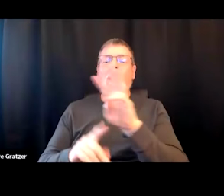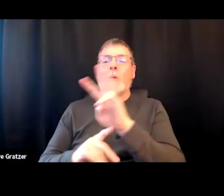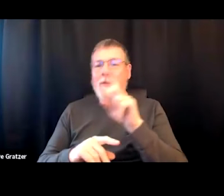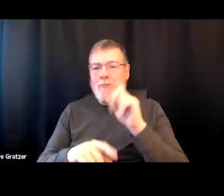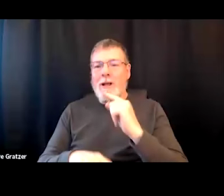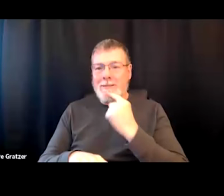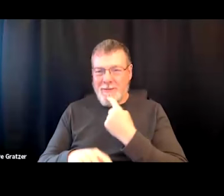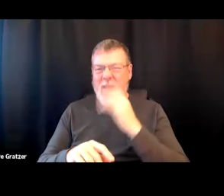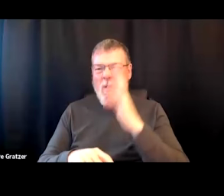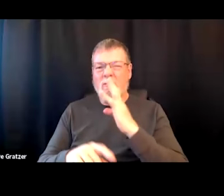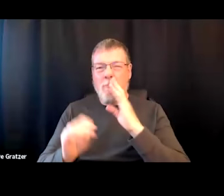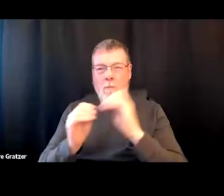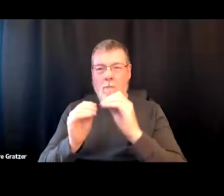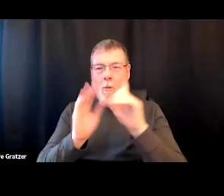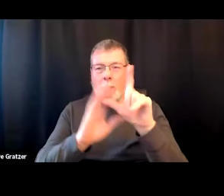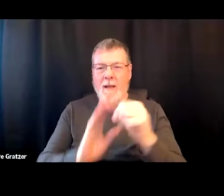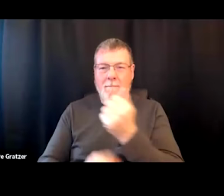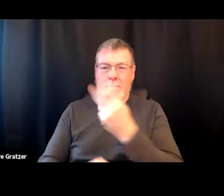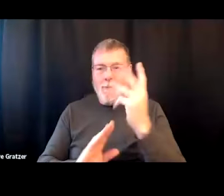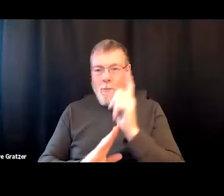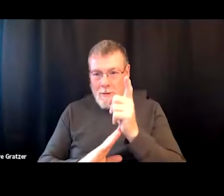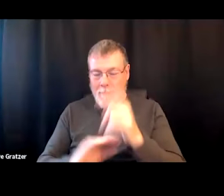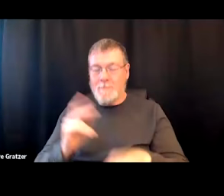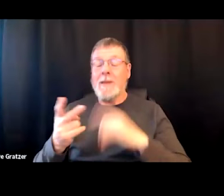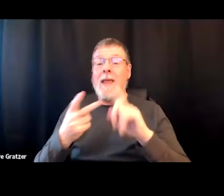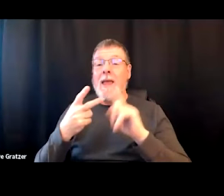we'll talk about that later in a few minutes, and some of the other areas here